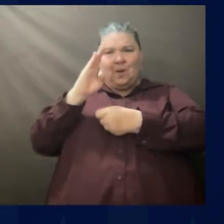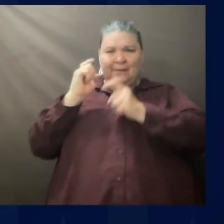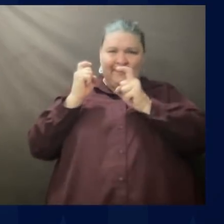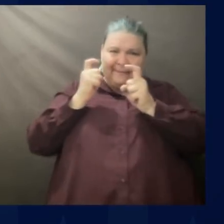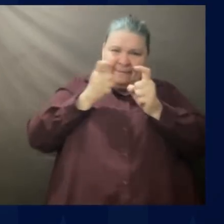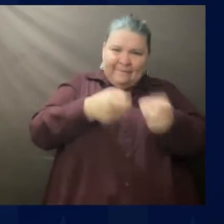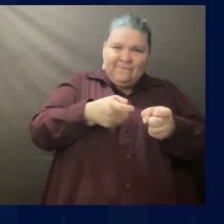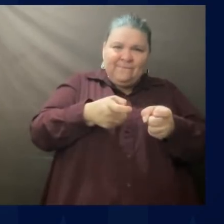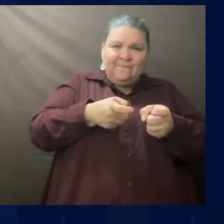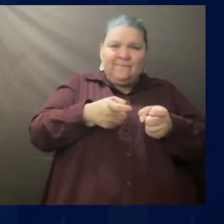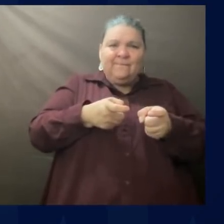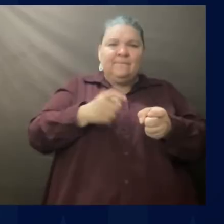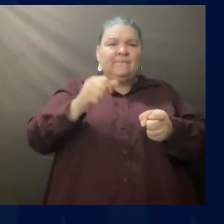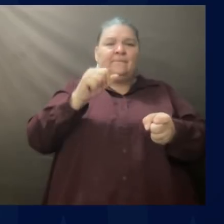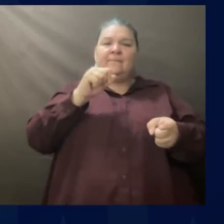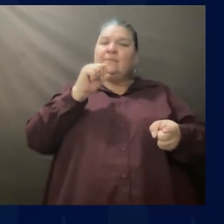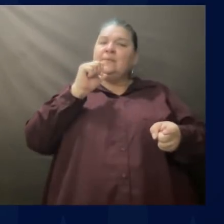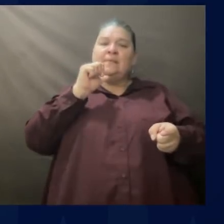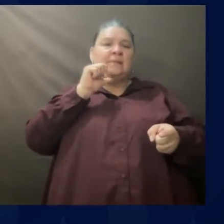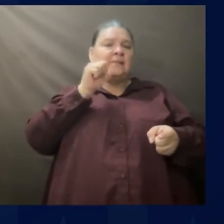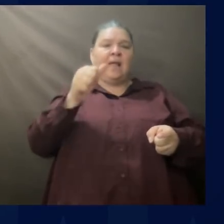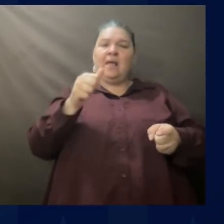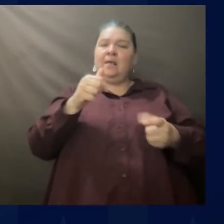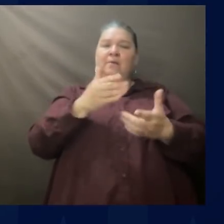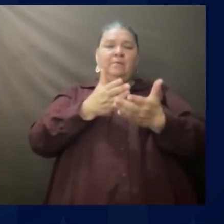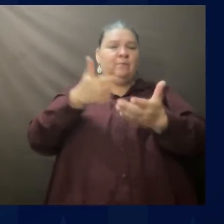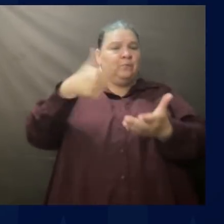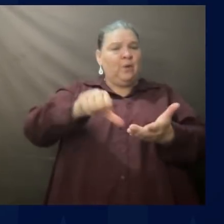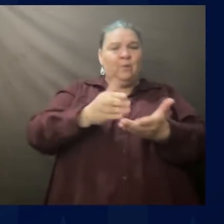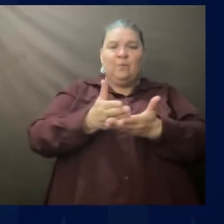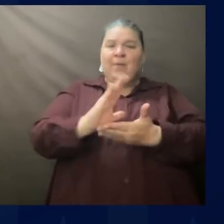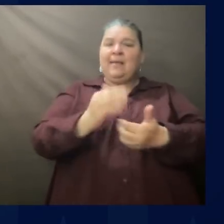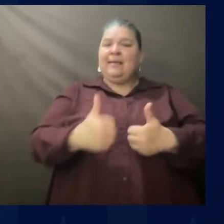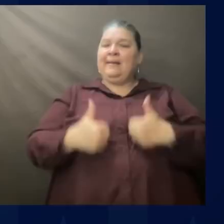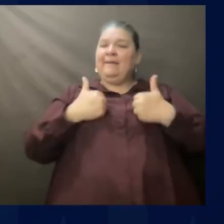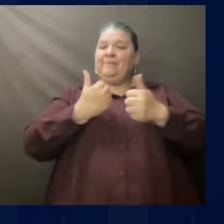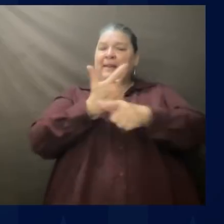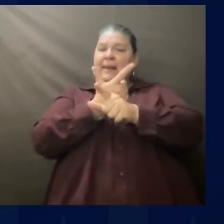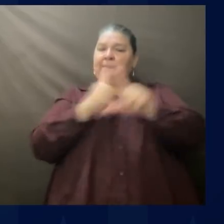and the pursuit of happiness. And we uphold the cause, not just for which they died,